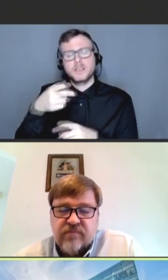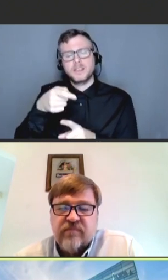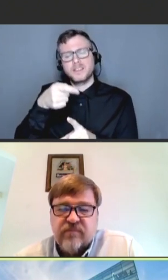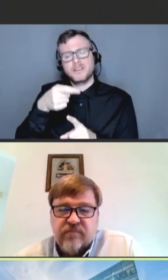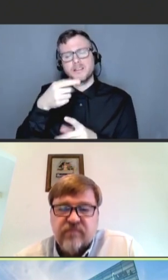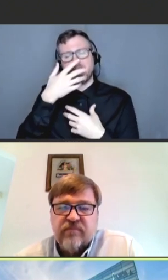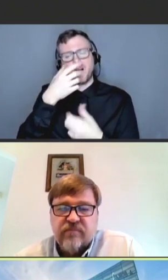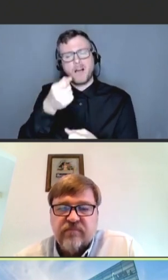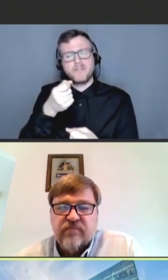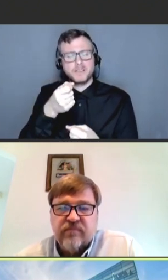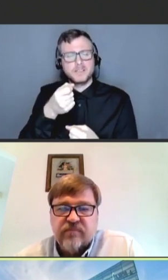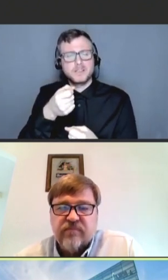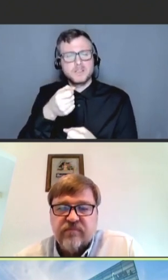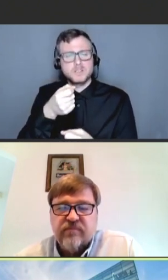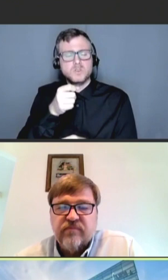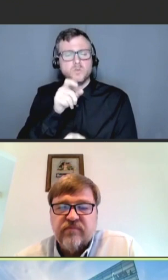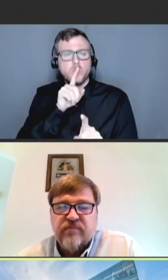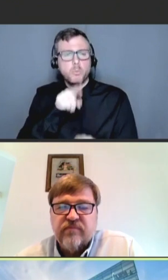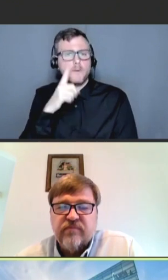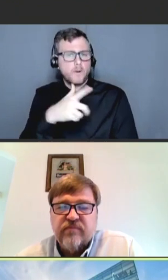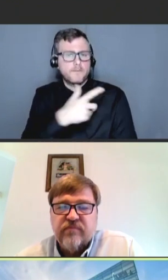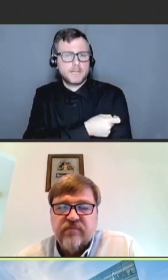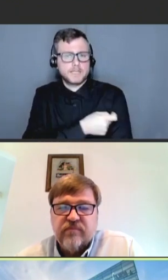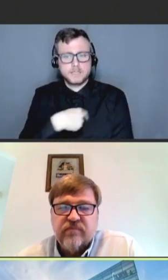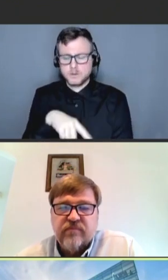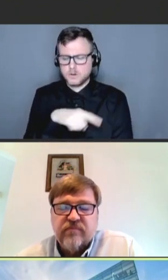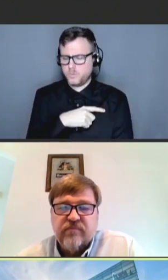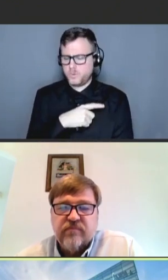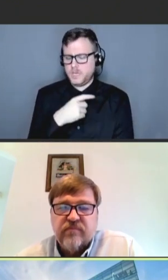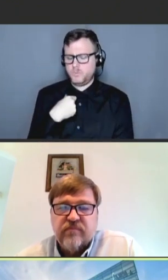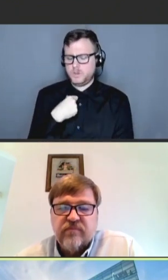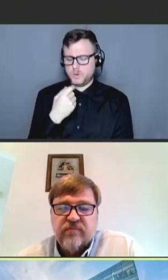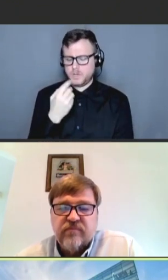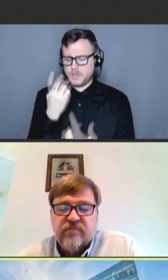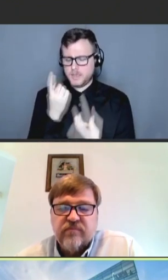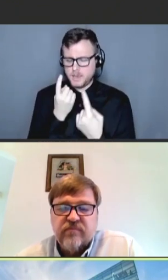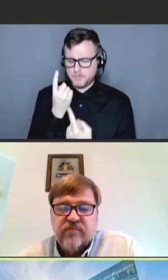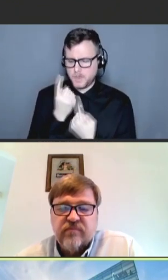and with the recognition that, even as we think about innovation, and the -- you know,